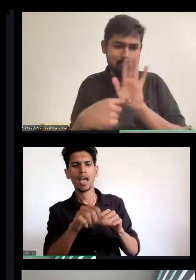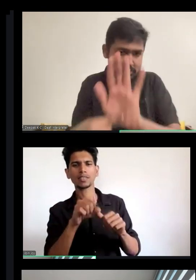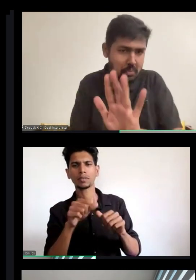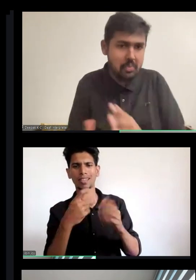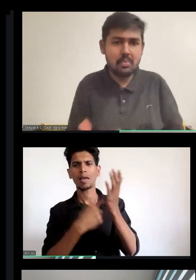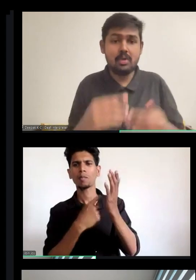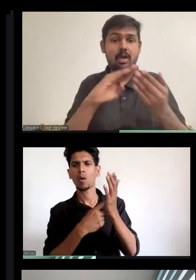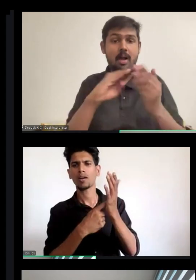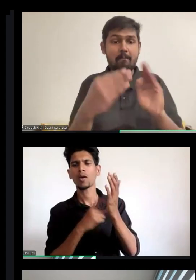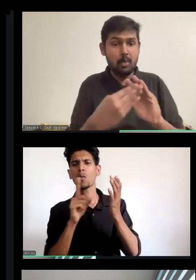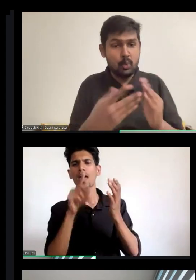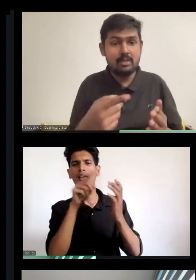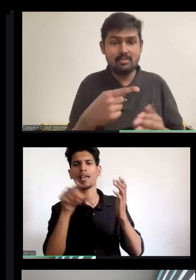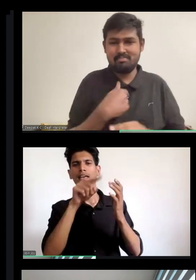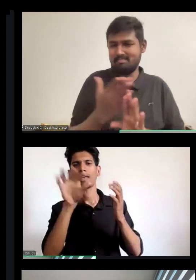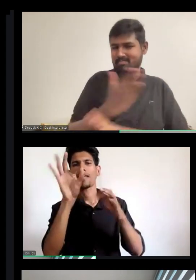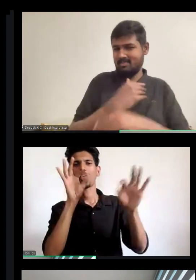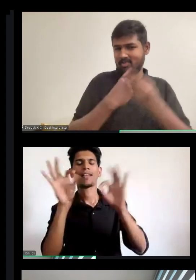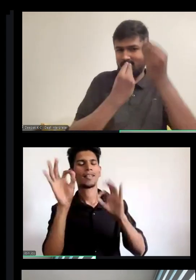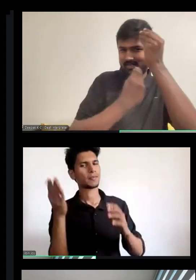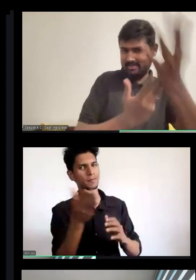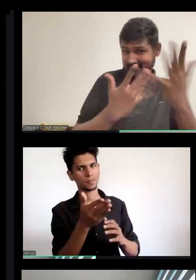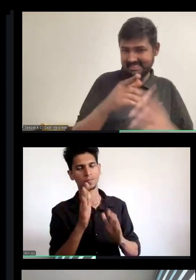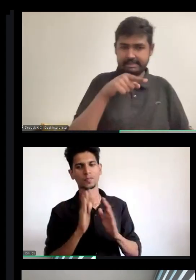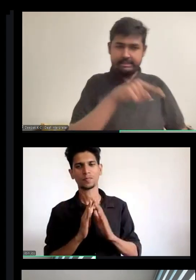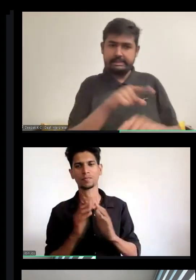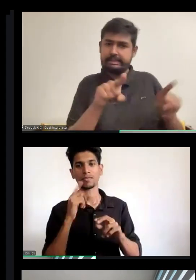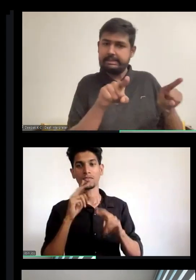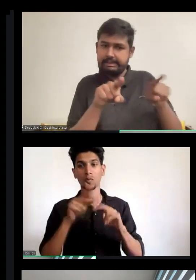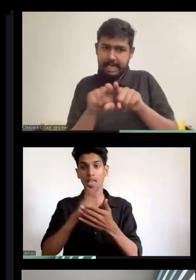If accessibility is reporting only in HR or legal, that's a problem.